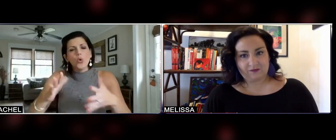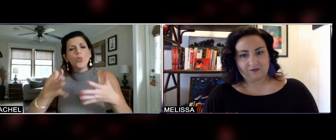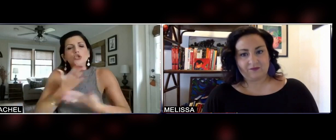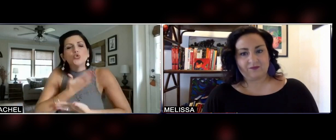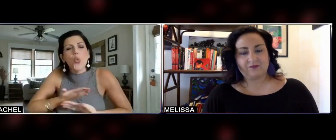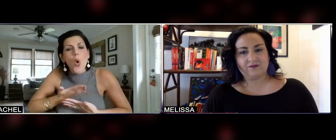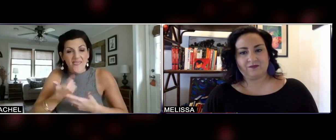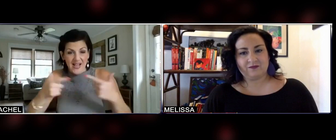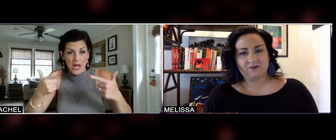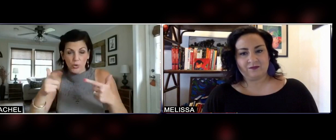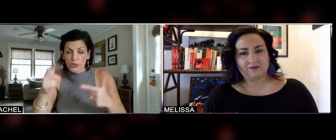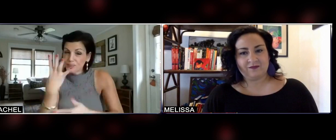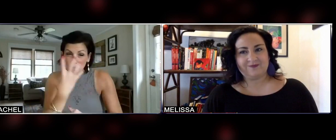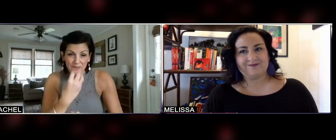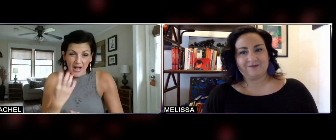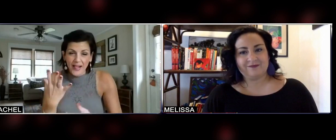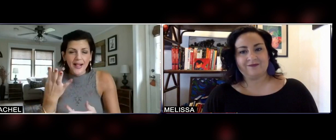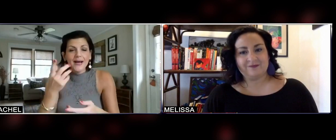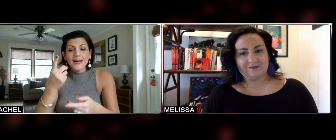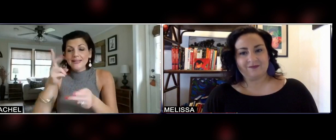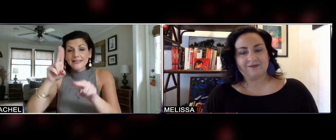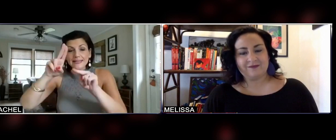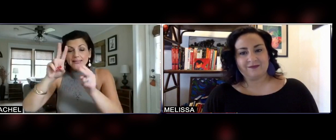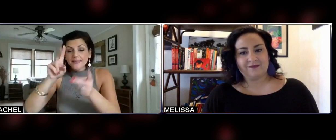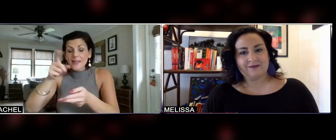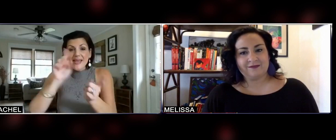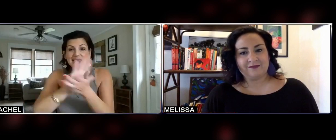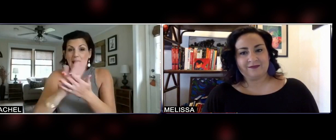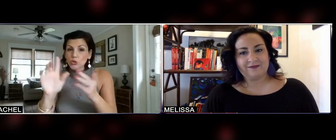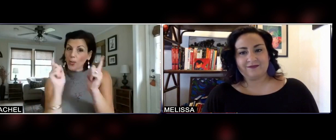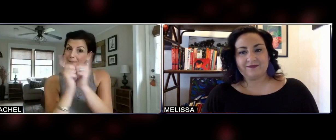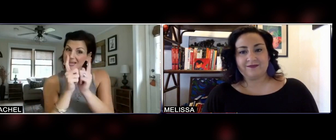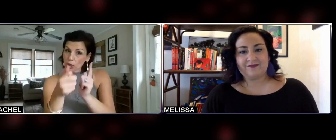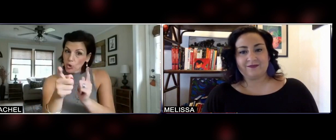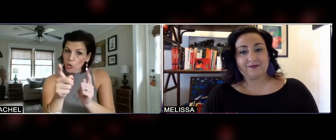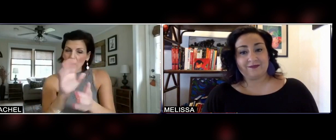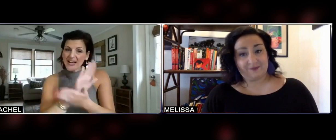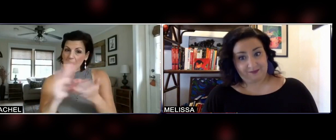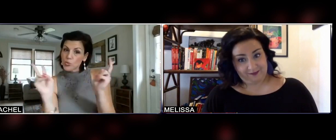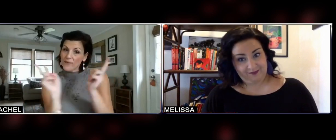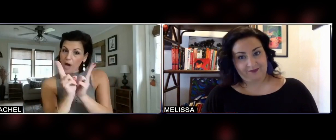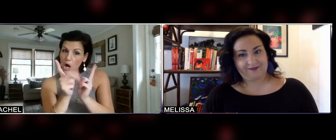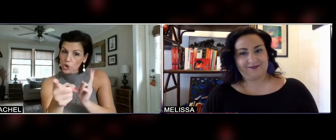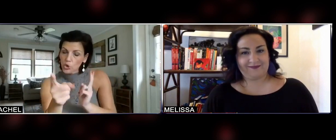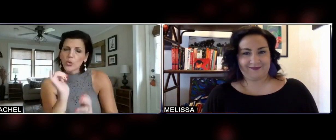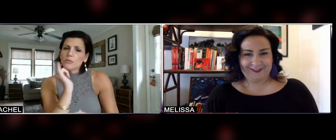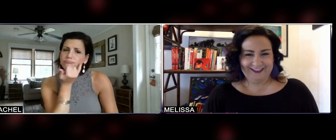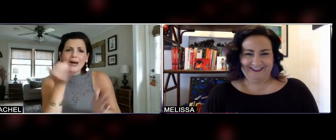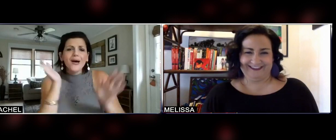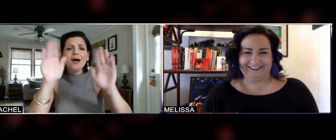They need to enjoy the language, appreciate how beautiful it is. Like this - Nice to meet you. Can be easily misunderstood as "Nice to fuck you".